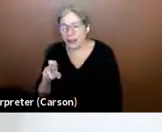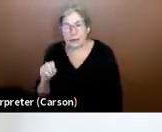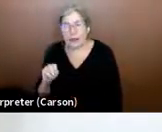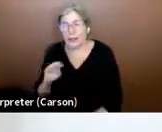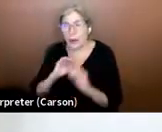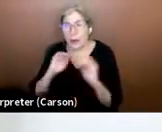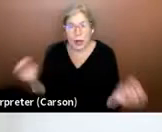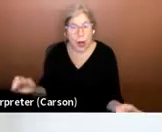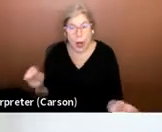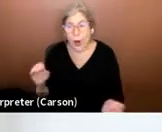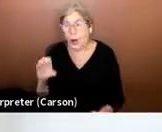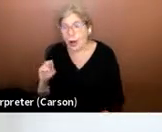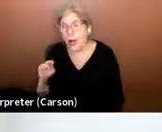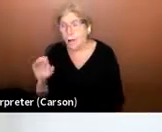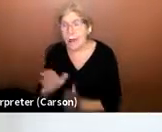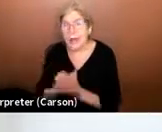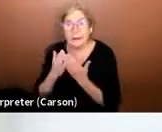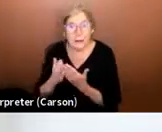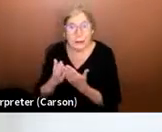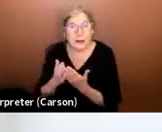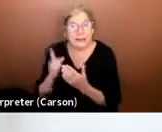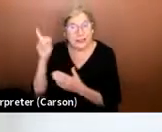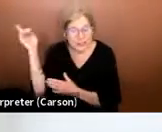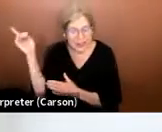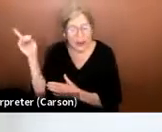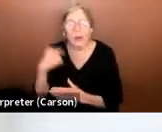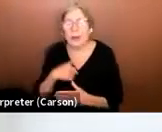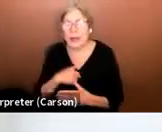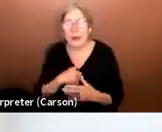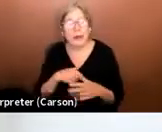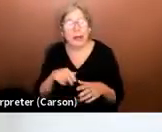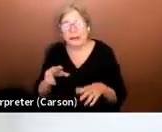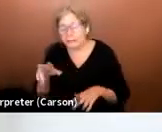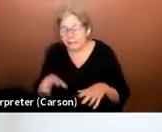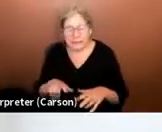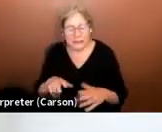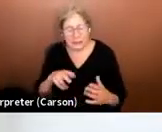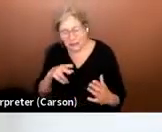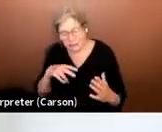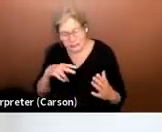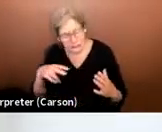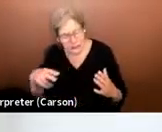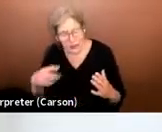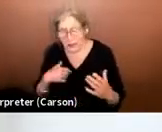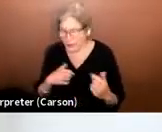e bumbling our way through this comic book together. In the middle of story hour trying to figure out those